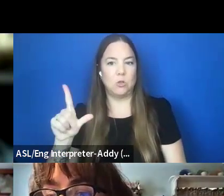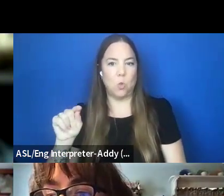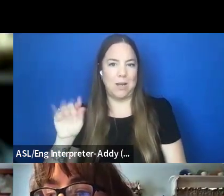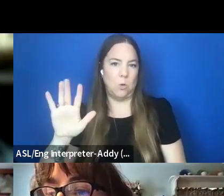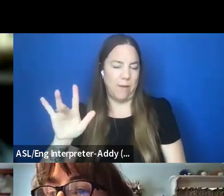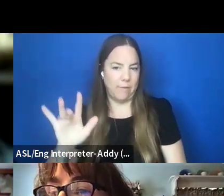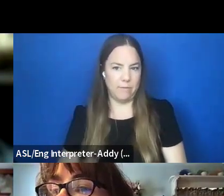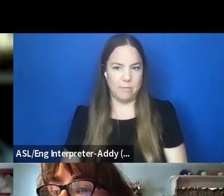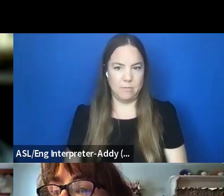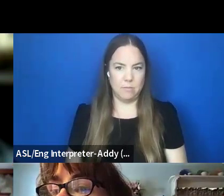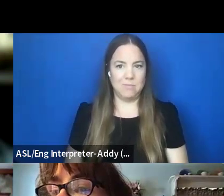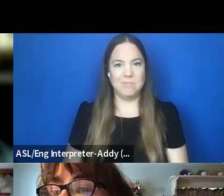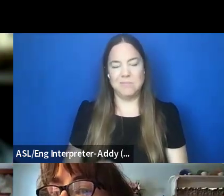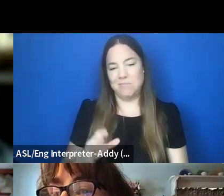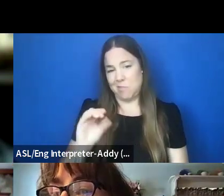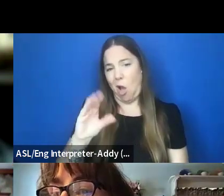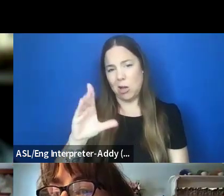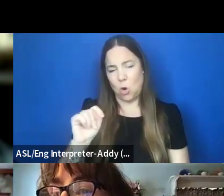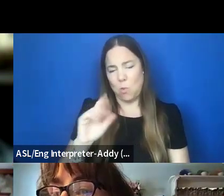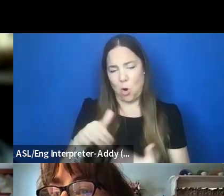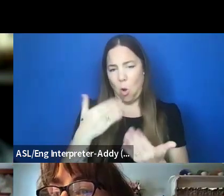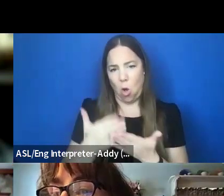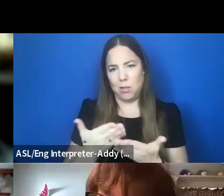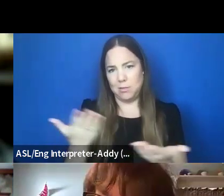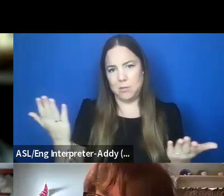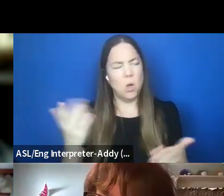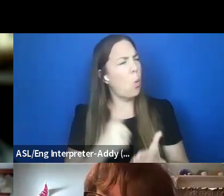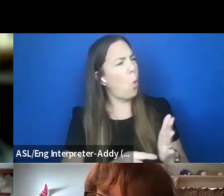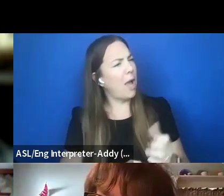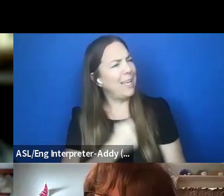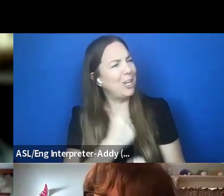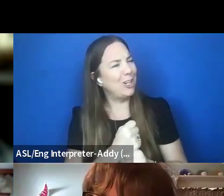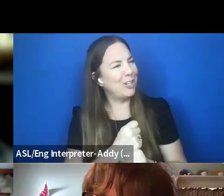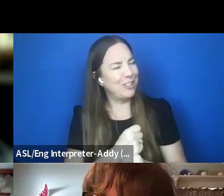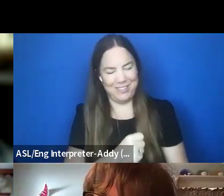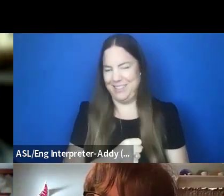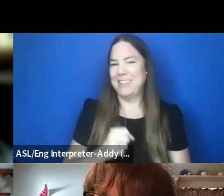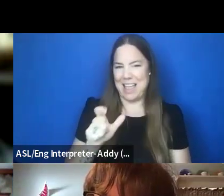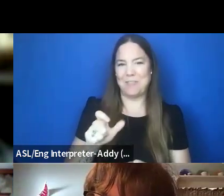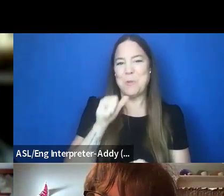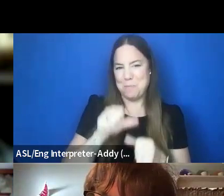Brooke Wilson: It's all October. It's just what. Don Dew: What year. Brooke Wilson: What's the ending number?